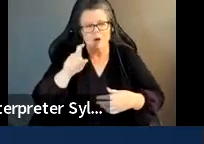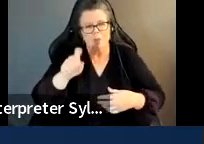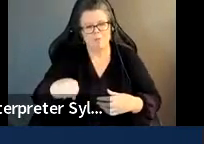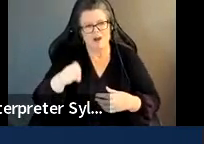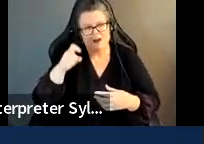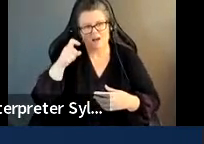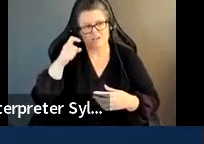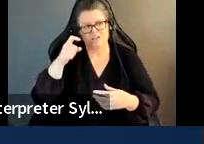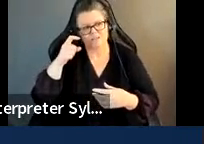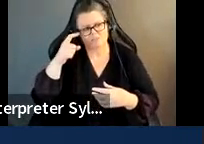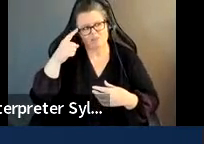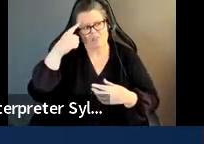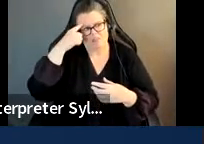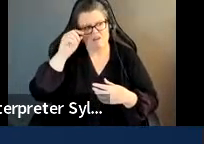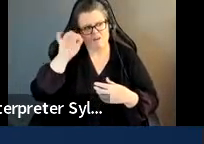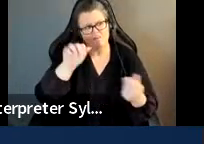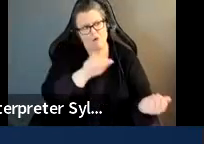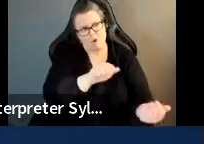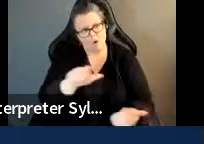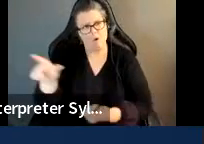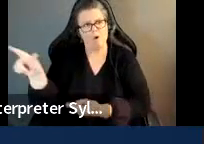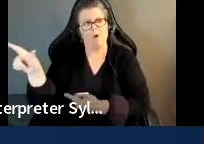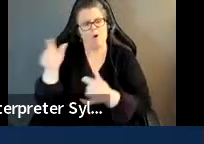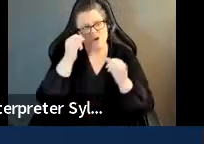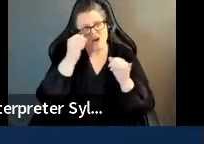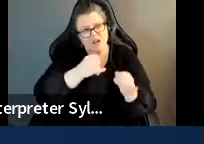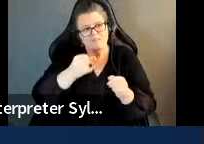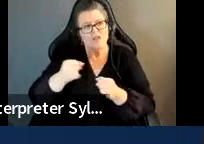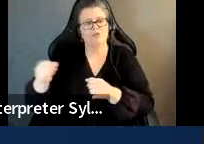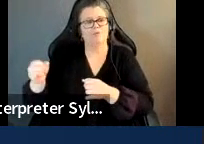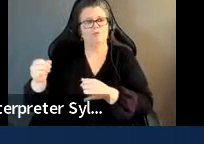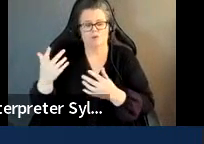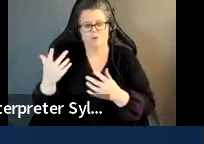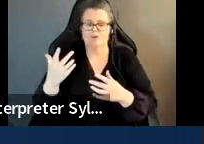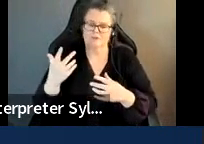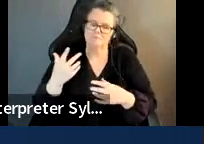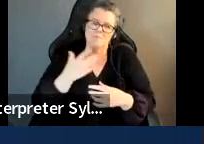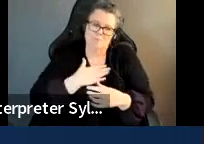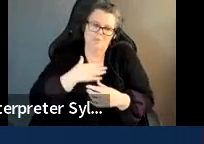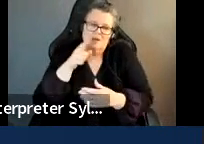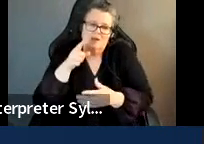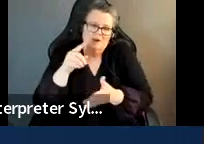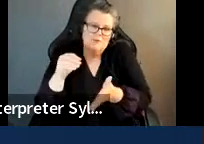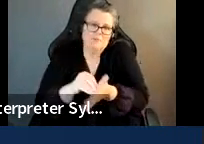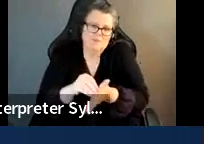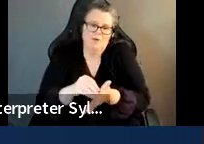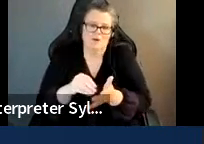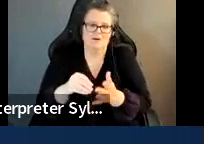That's what I'm just saying, and we will put in further comments once I review the regulations. Thank you.